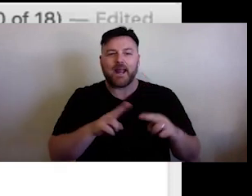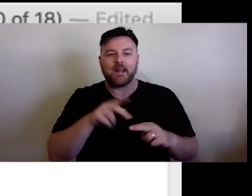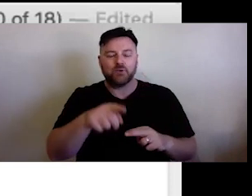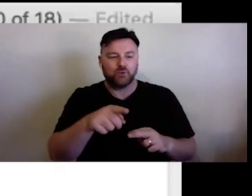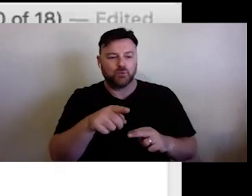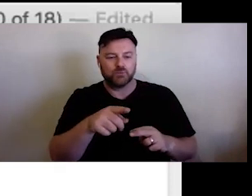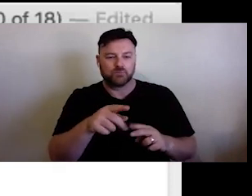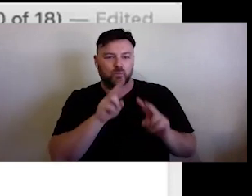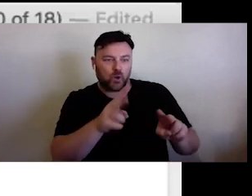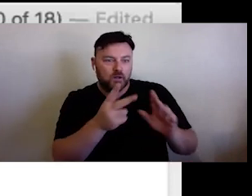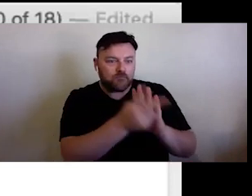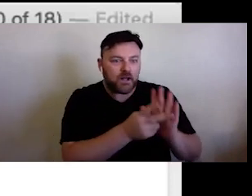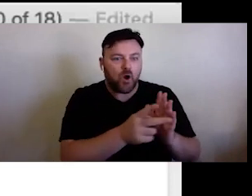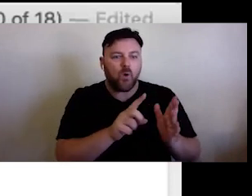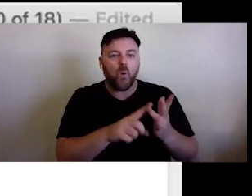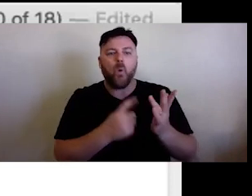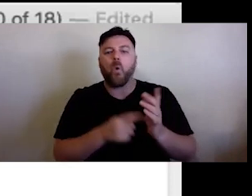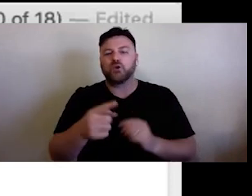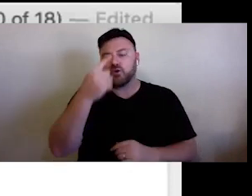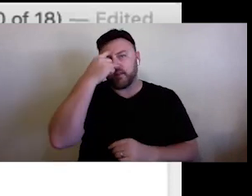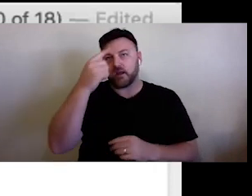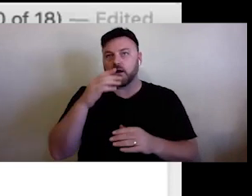and trend site where they've been identifying trends and video